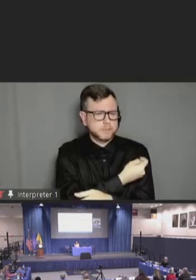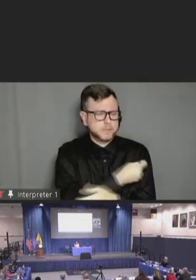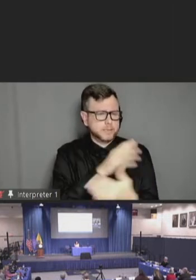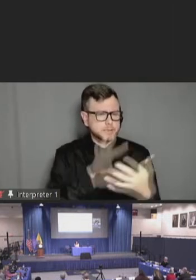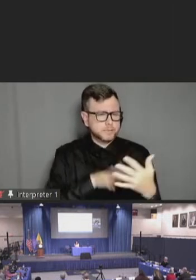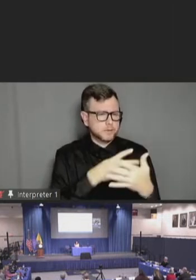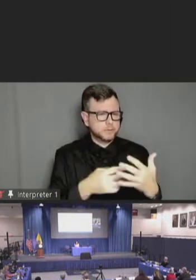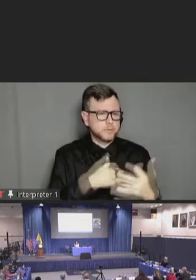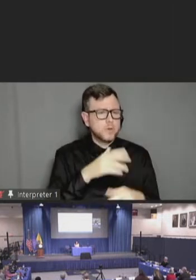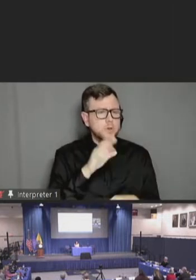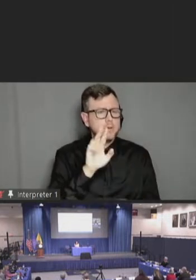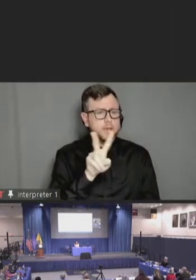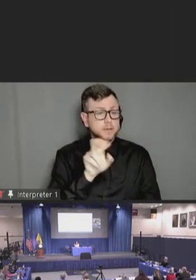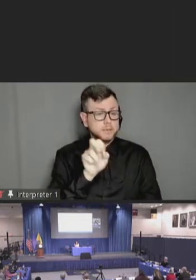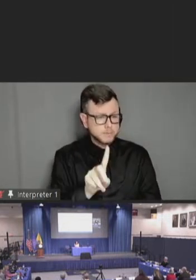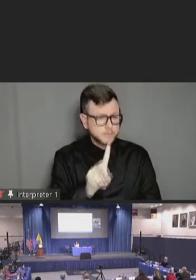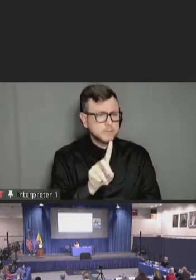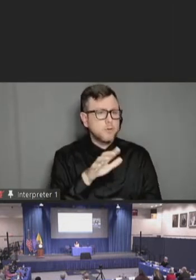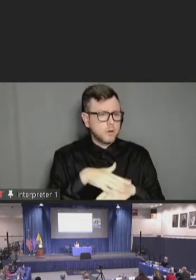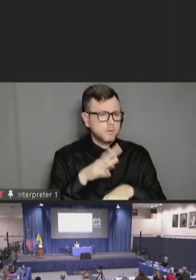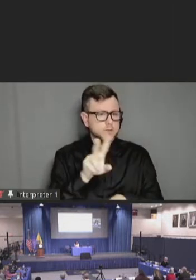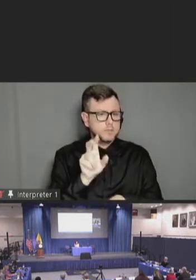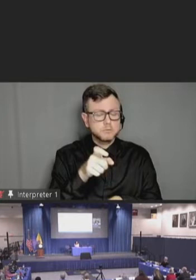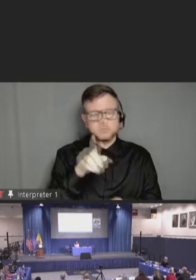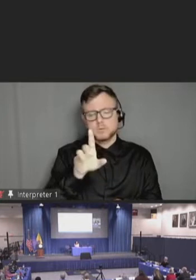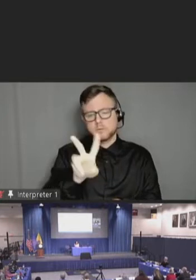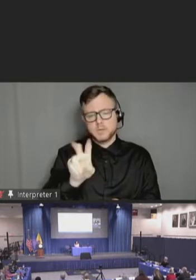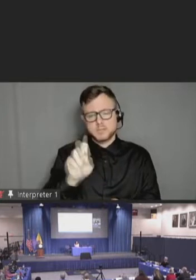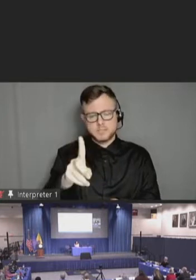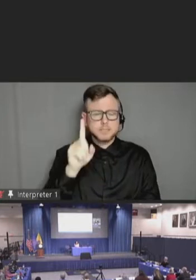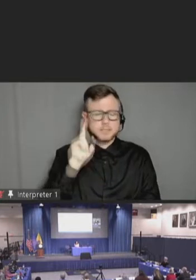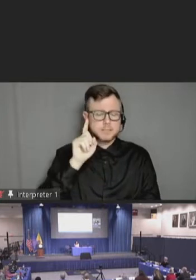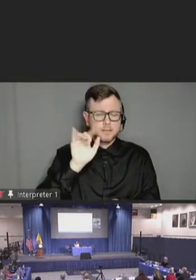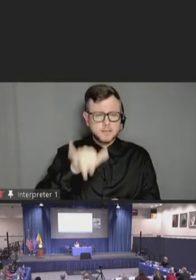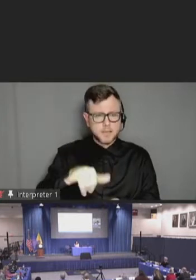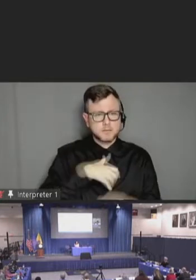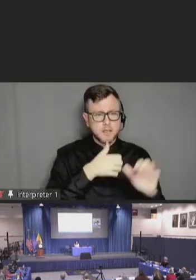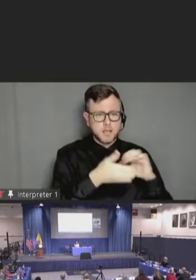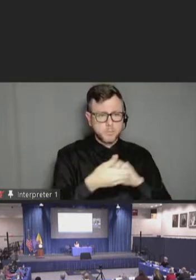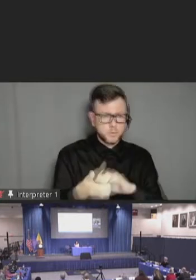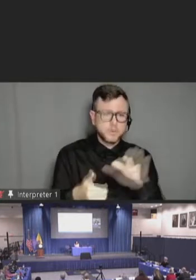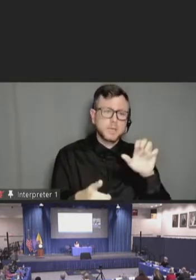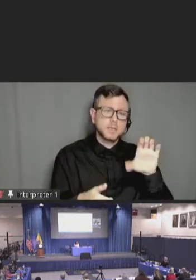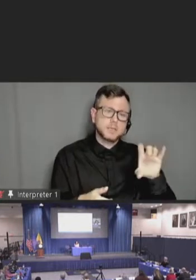The VSD, as I know you're well aware, is a collaboration between the CDC and integrated healthcare organizations.